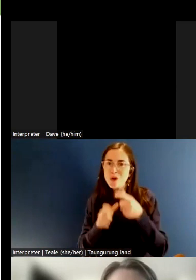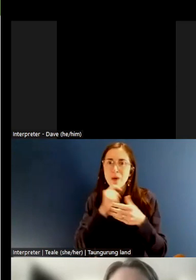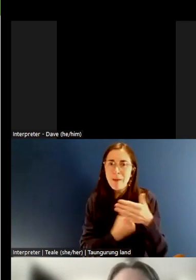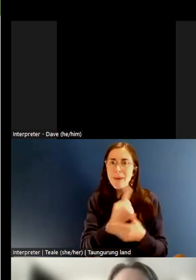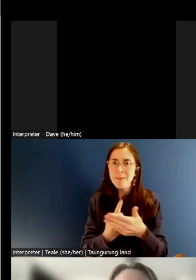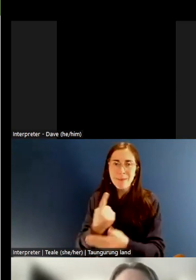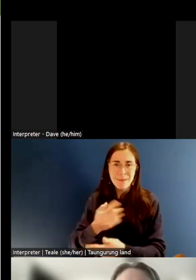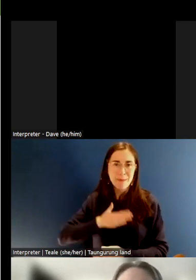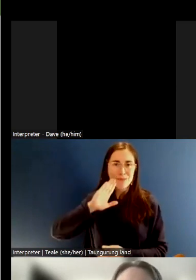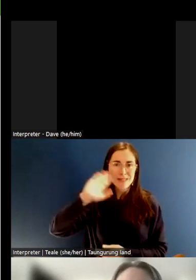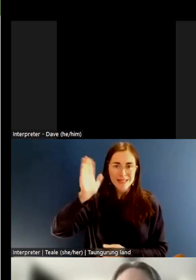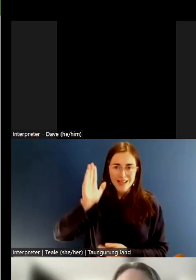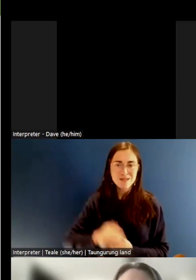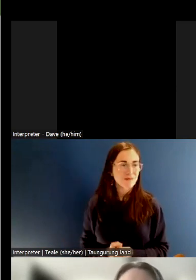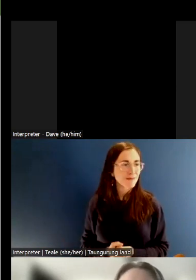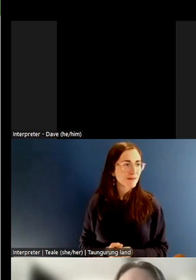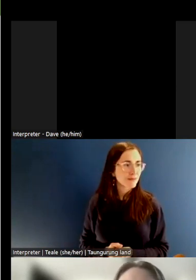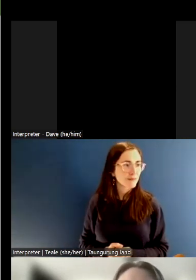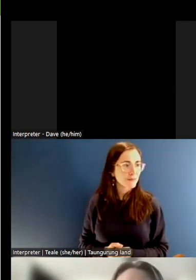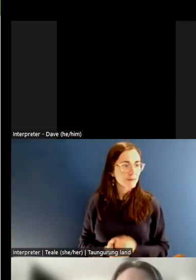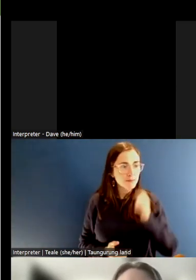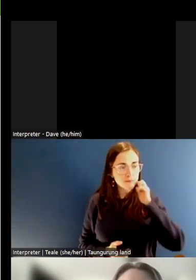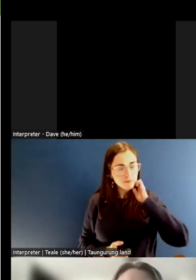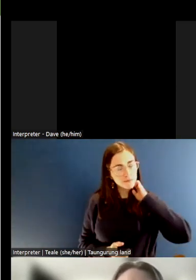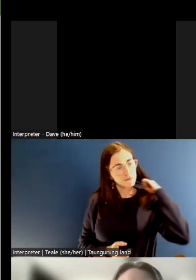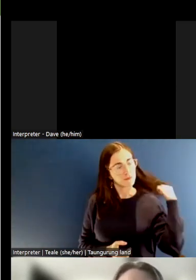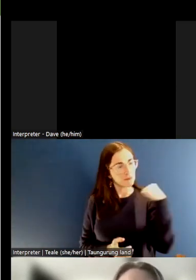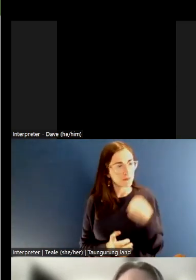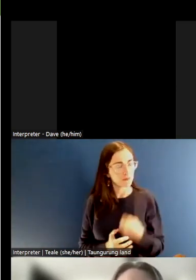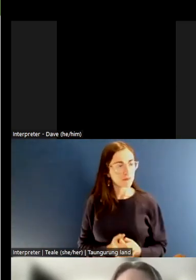And so yeah, the commonest non-syndromic genetic cause